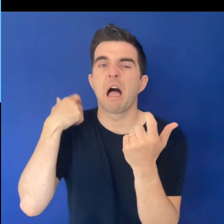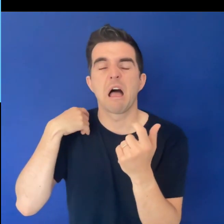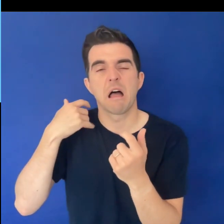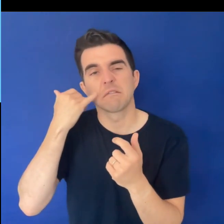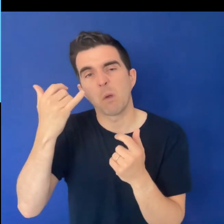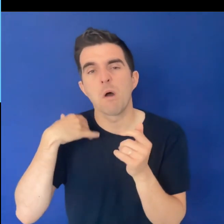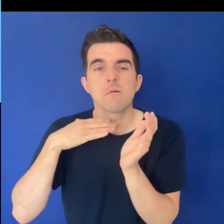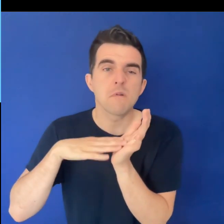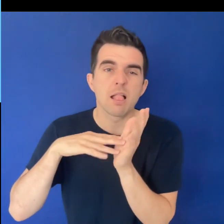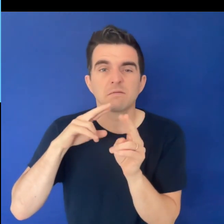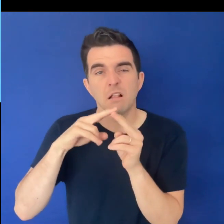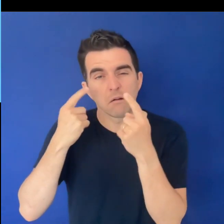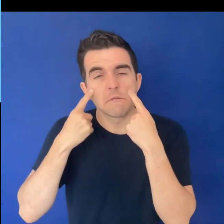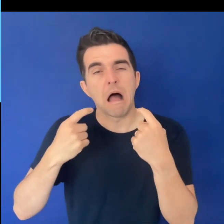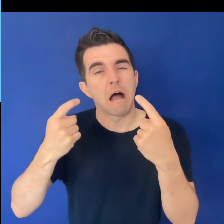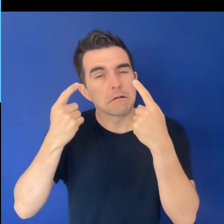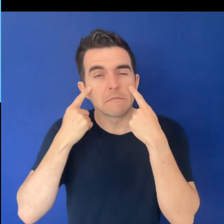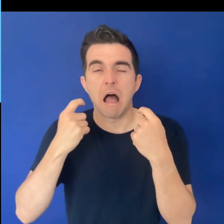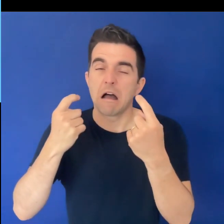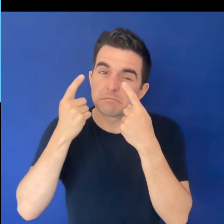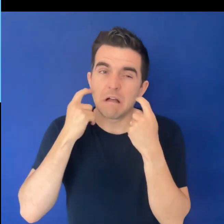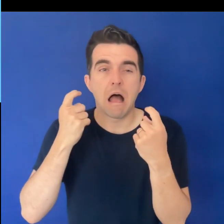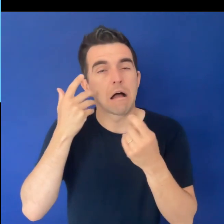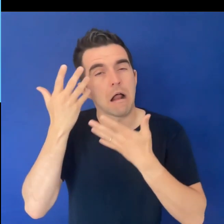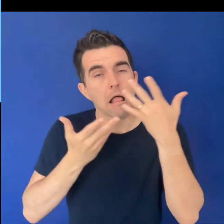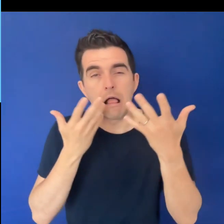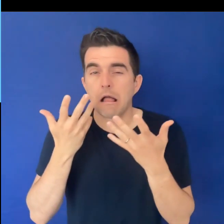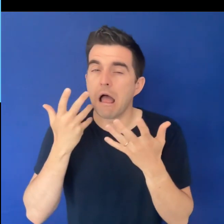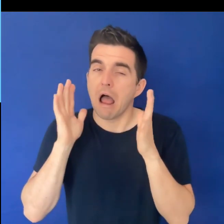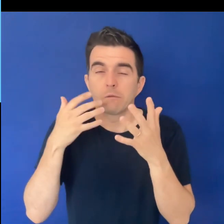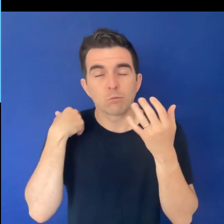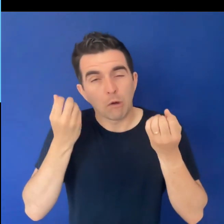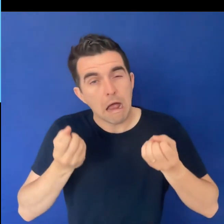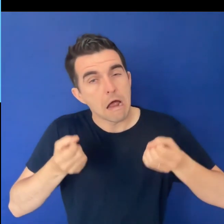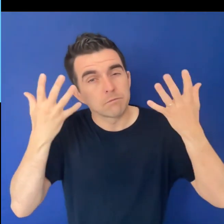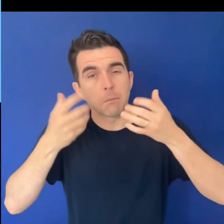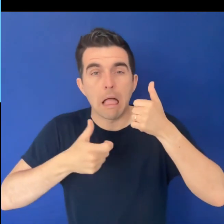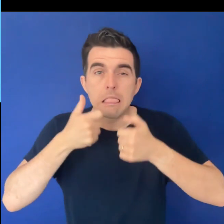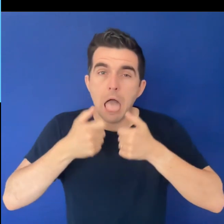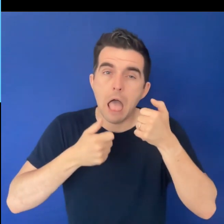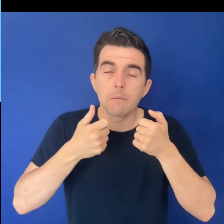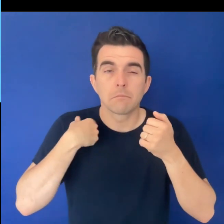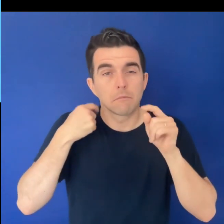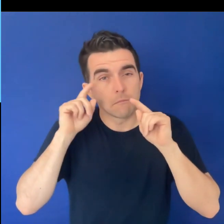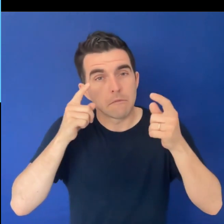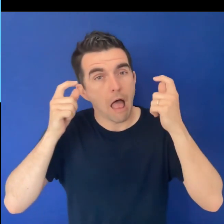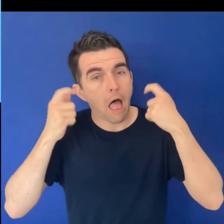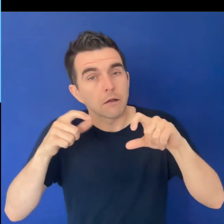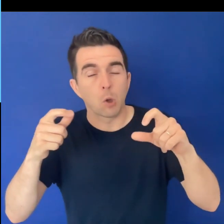crying to them on the phone, and just telling them “Hey, I think I have to give up on gaming.